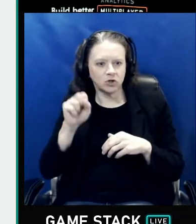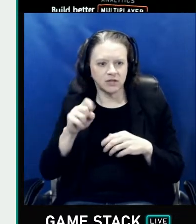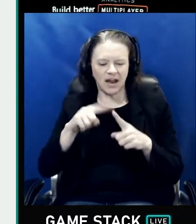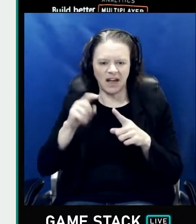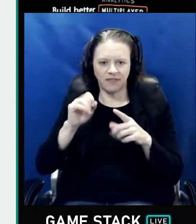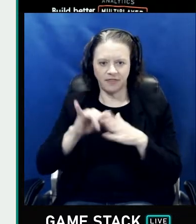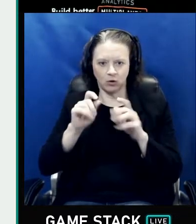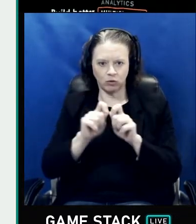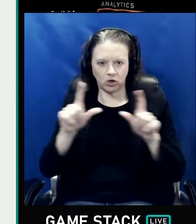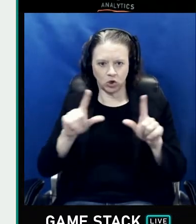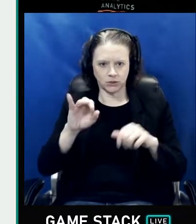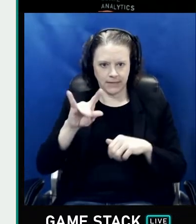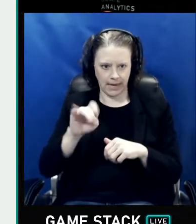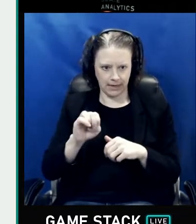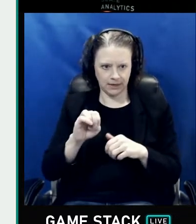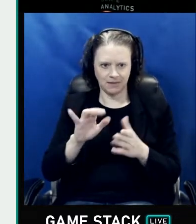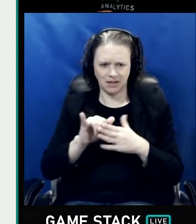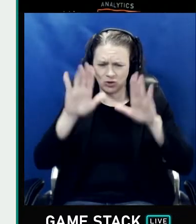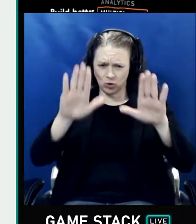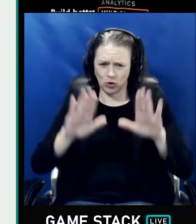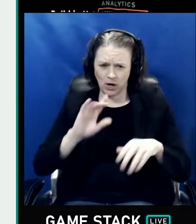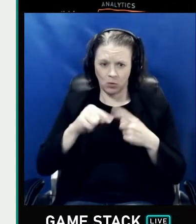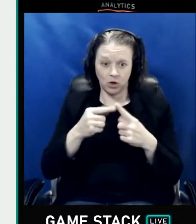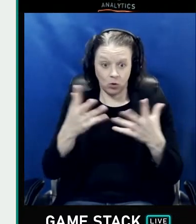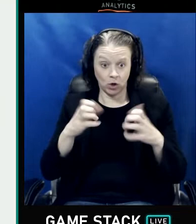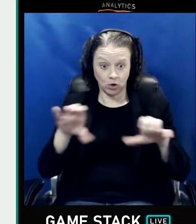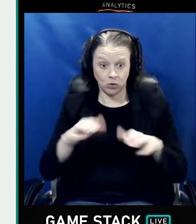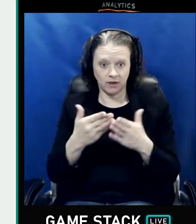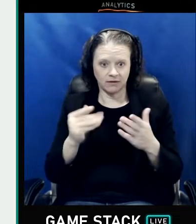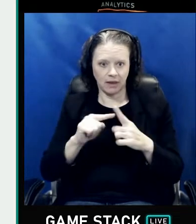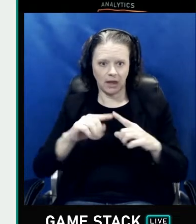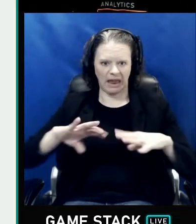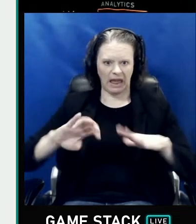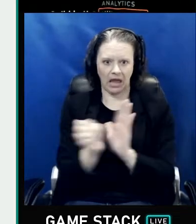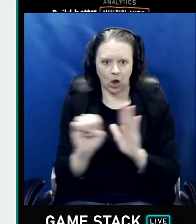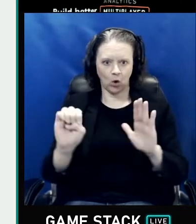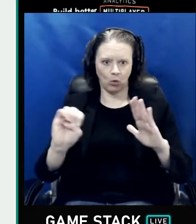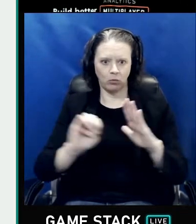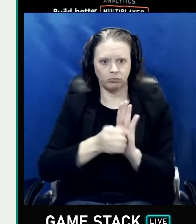This is really great for when you want to do things like an echo in a cave, or the bubble shield,